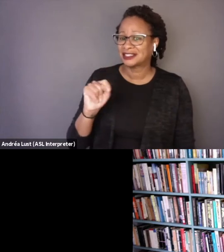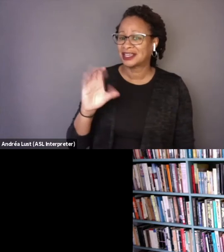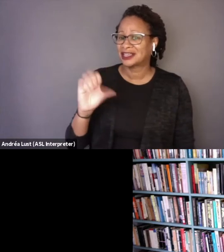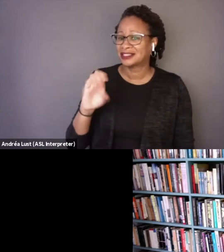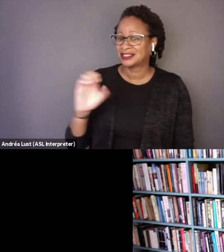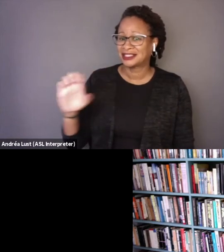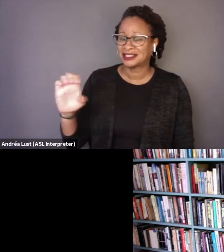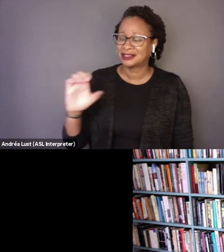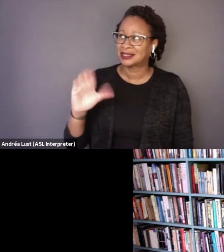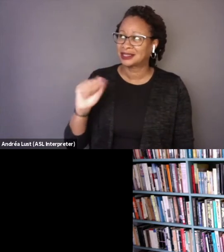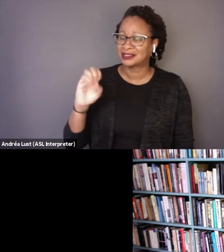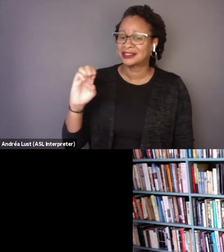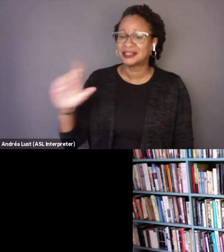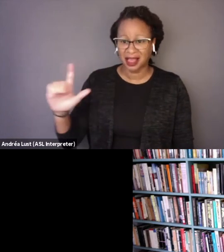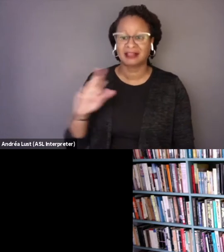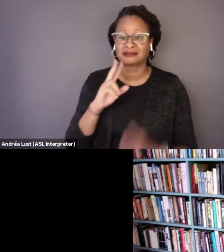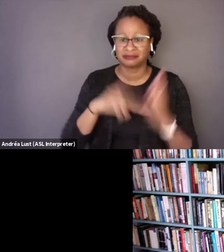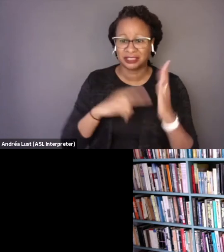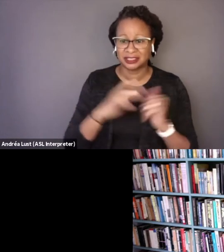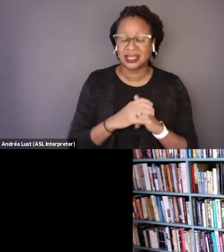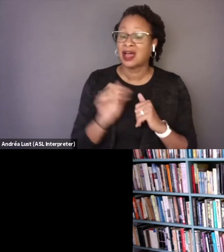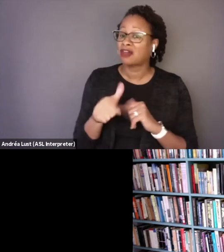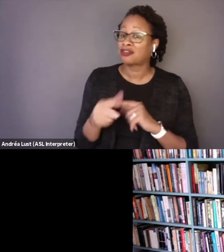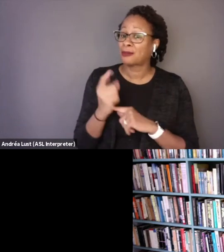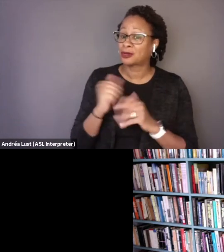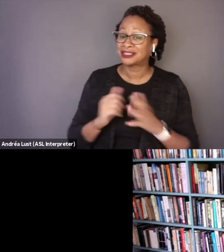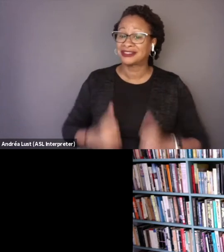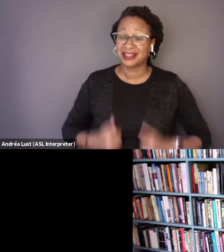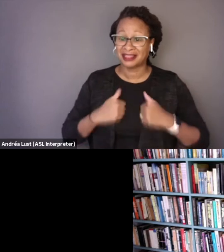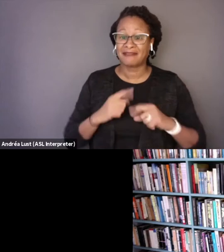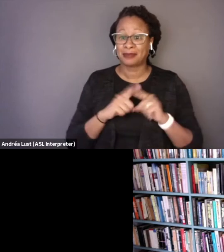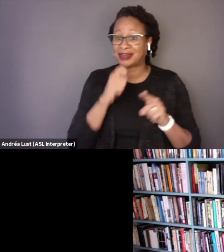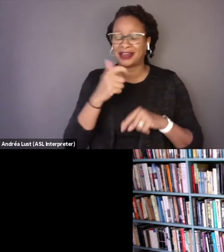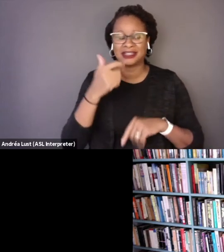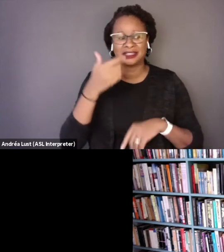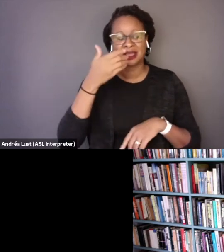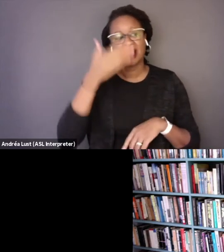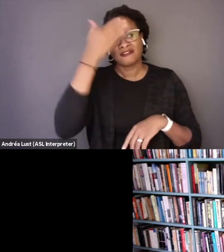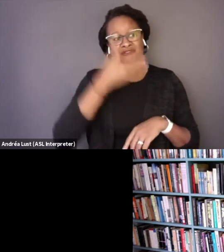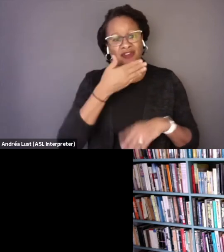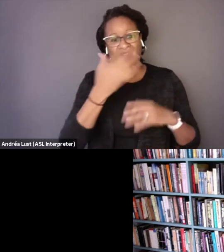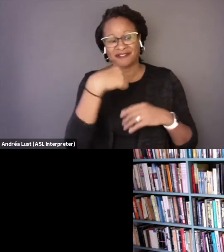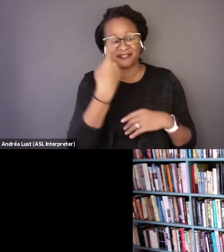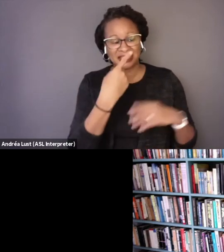that are not necessarily part of the show that he put out there, but also very important for understanding